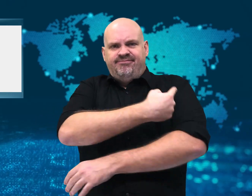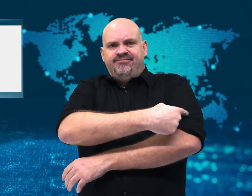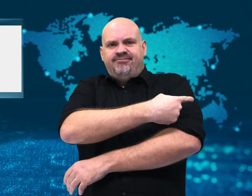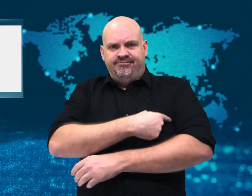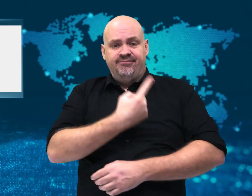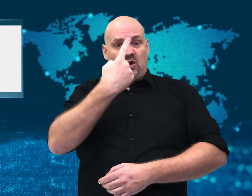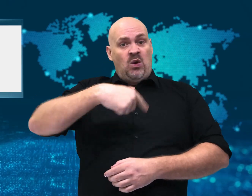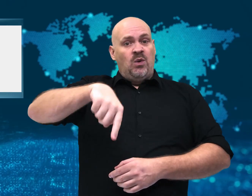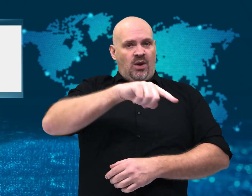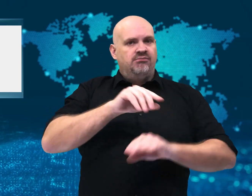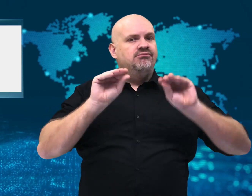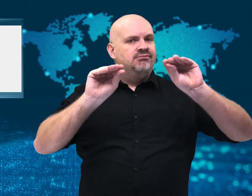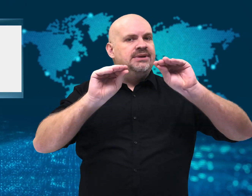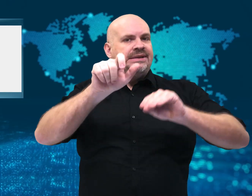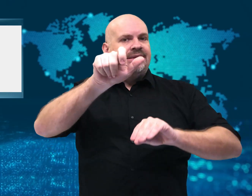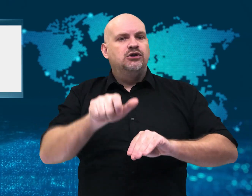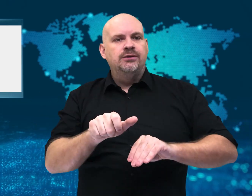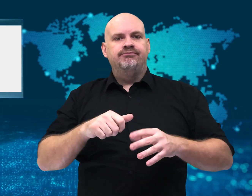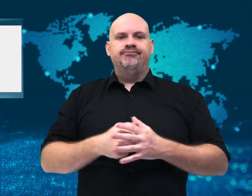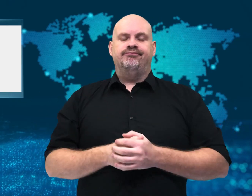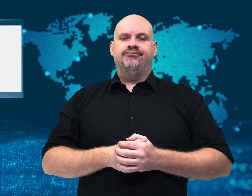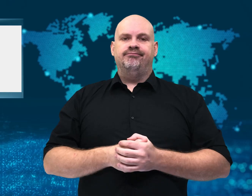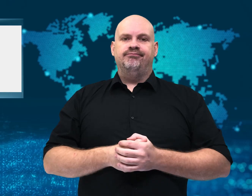including a teacher.